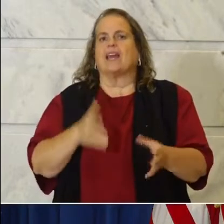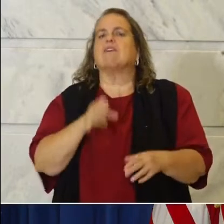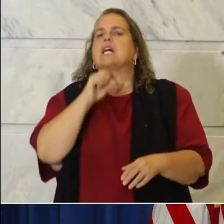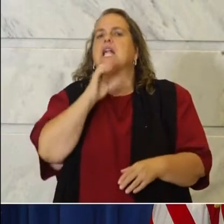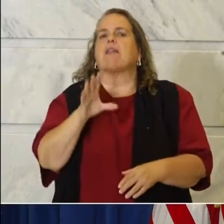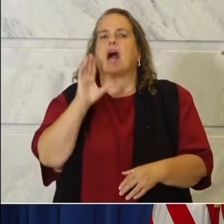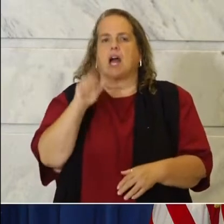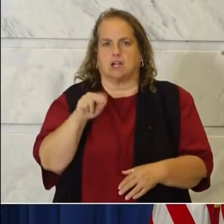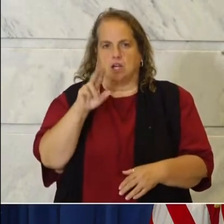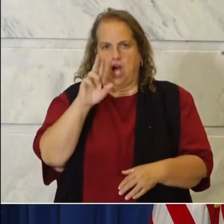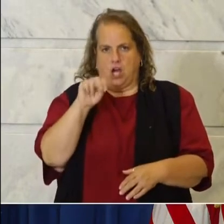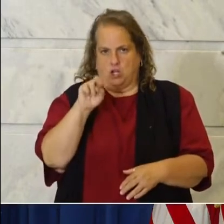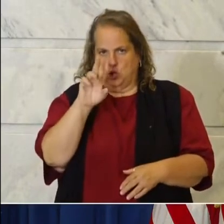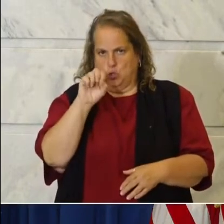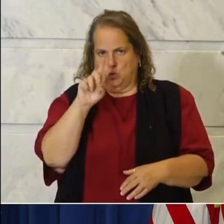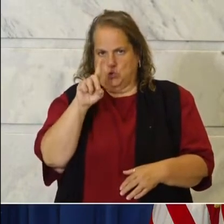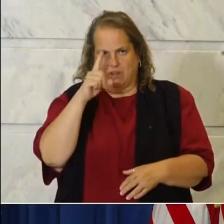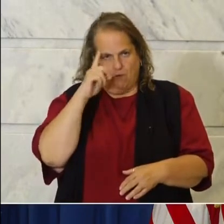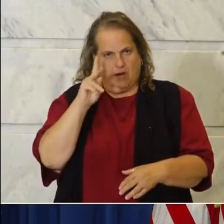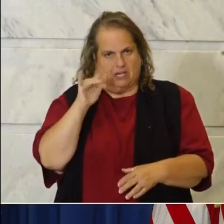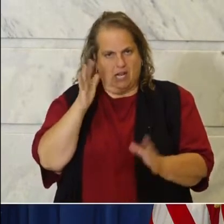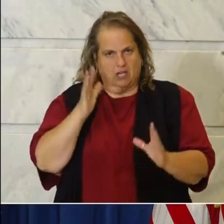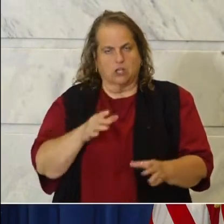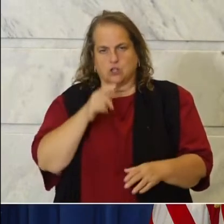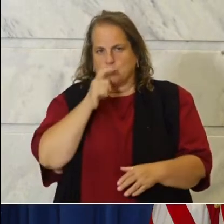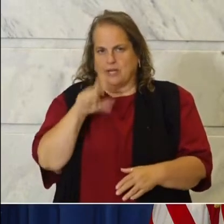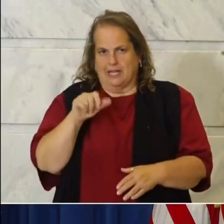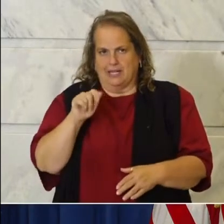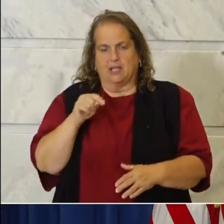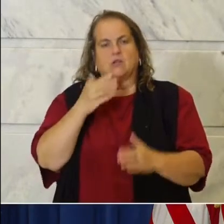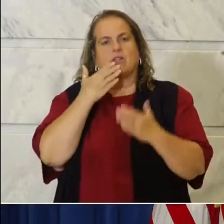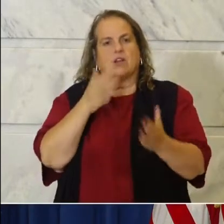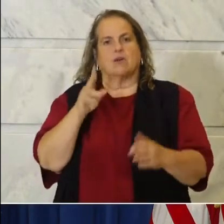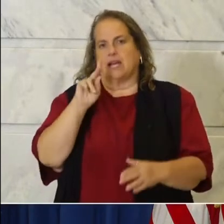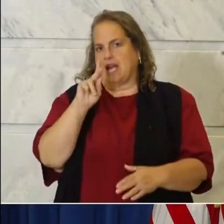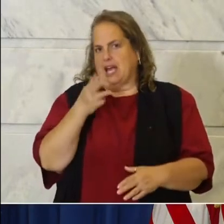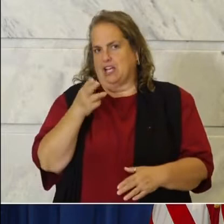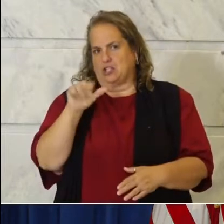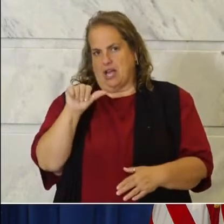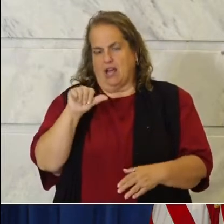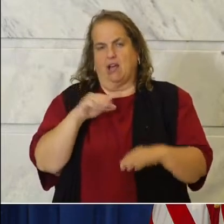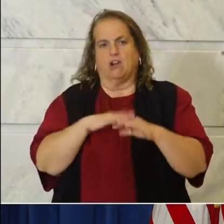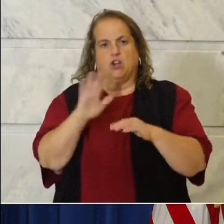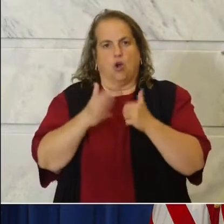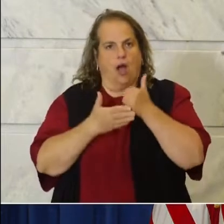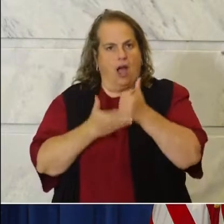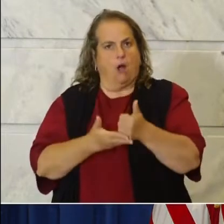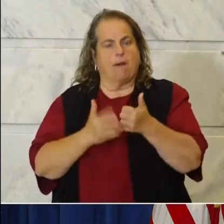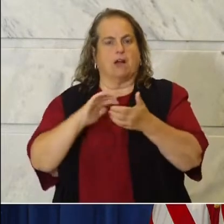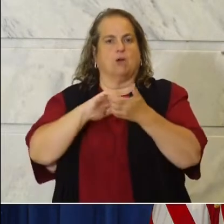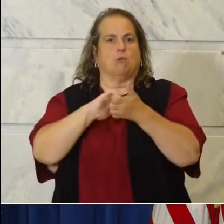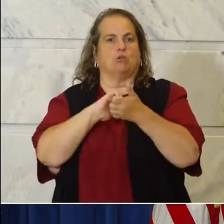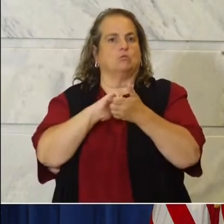Kentucky and you need the treatment. So thank you to the K H A. For their help in their partnership. We can't get these things done without these public